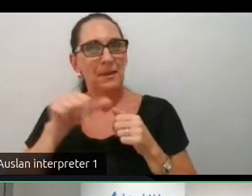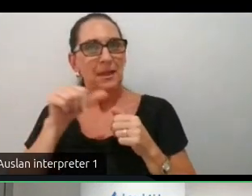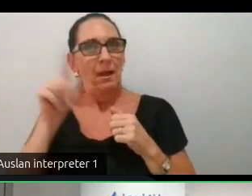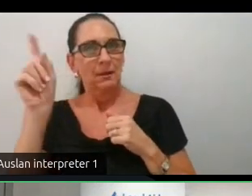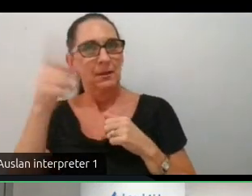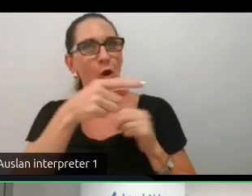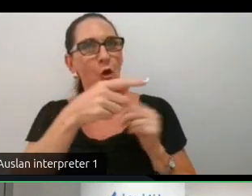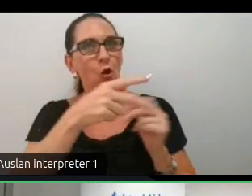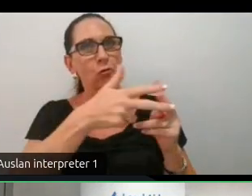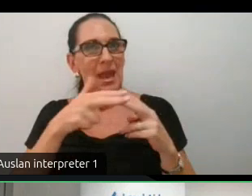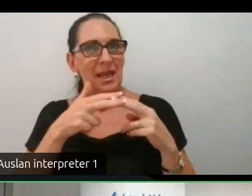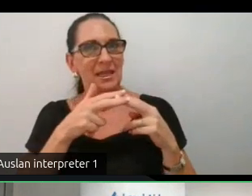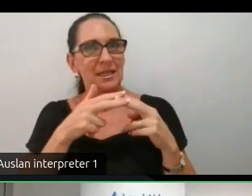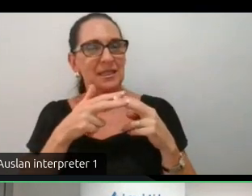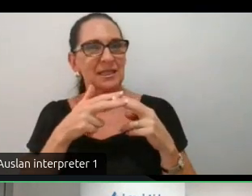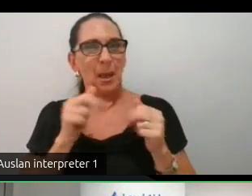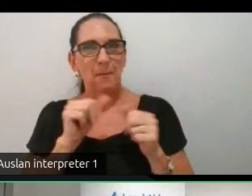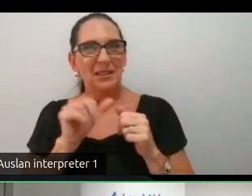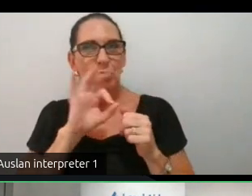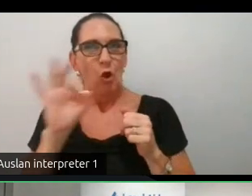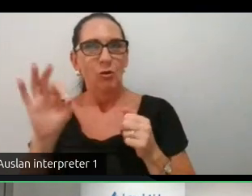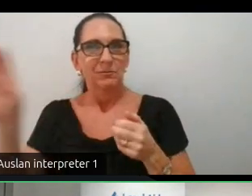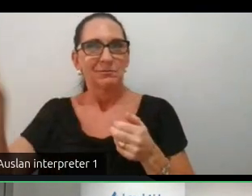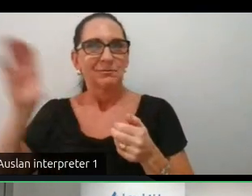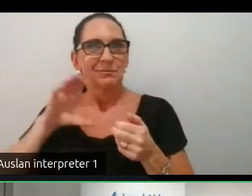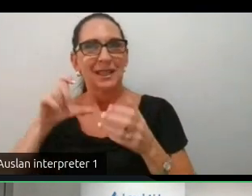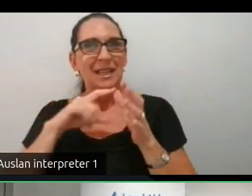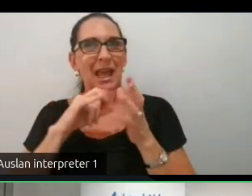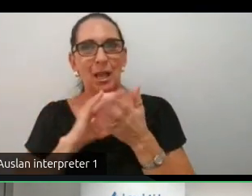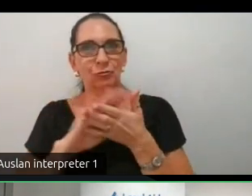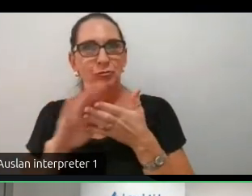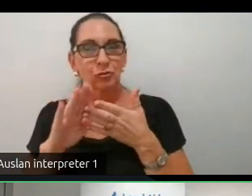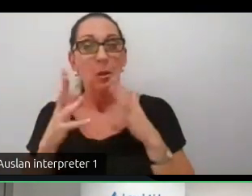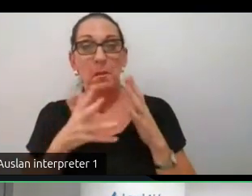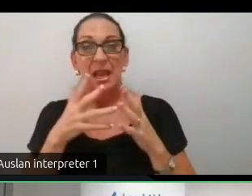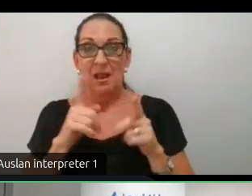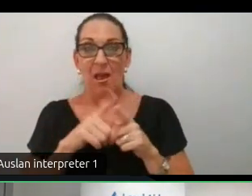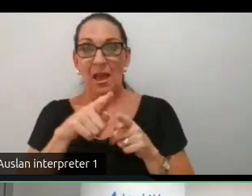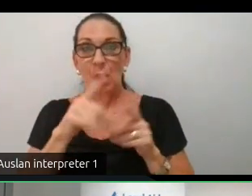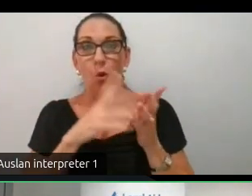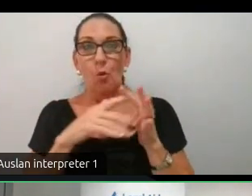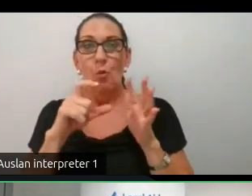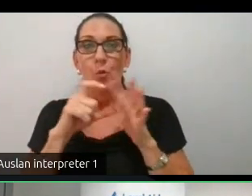rather than do a cash settlement except for if you're in Wednesday's situation and you ought to move. Yeah.